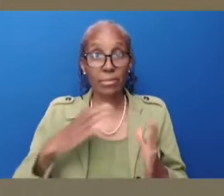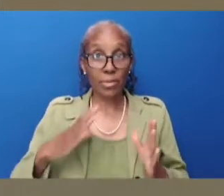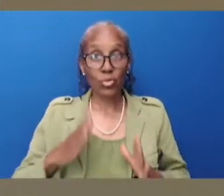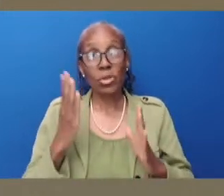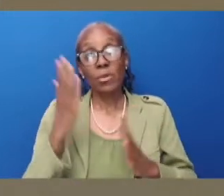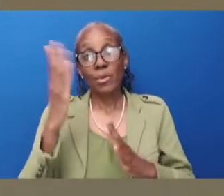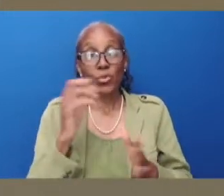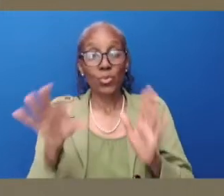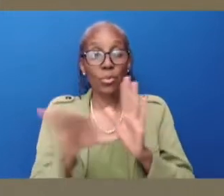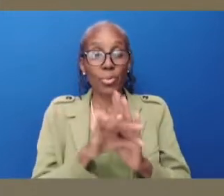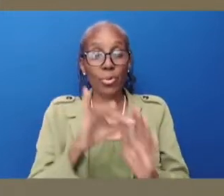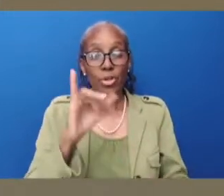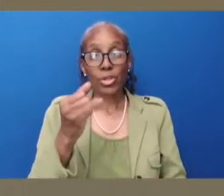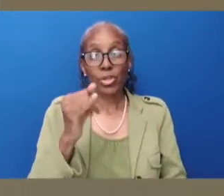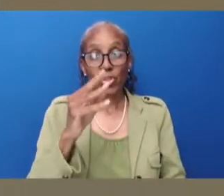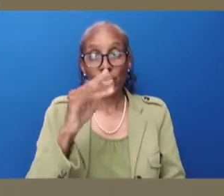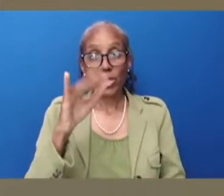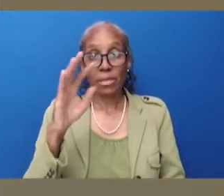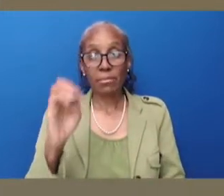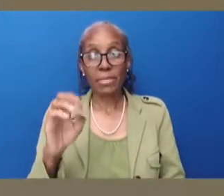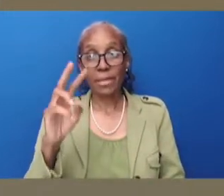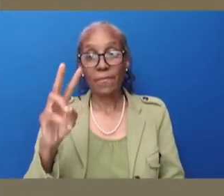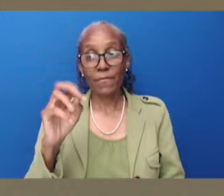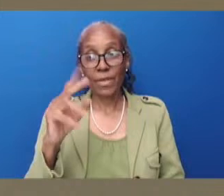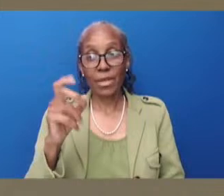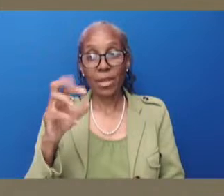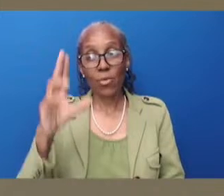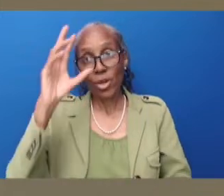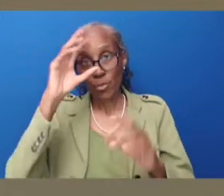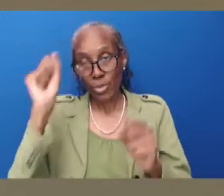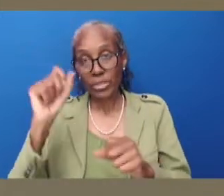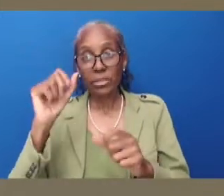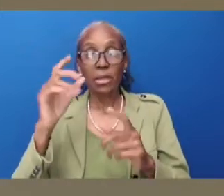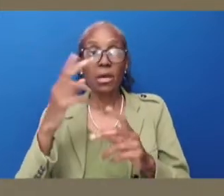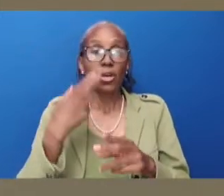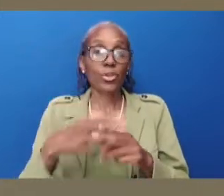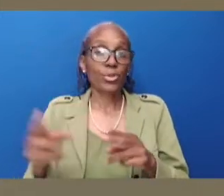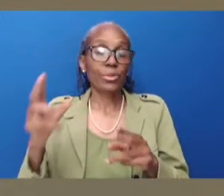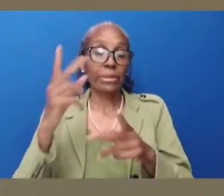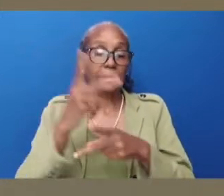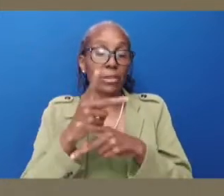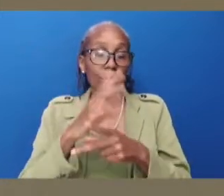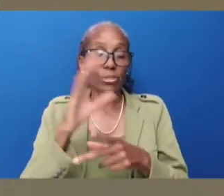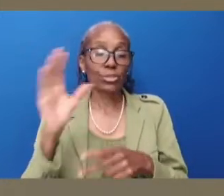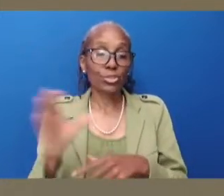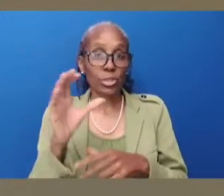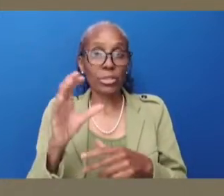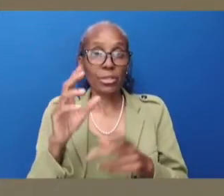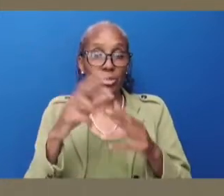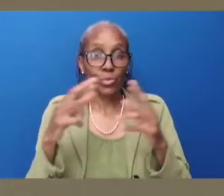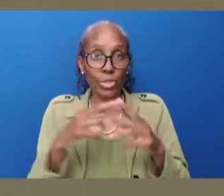FIRST UP, MECKLENBERG JOINT